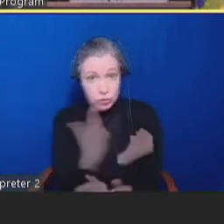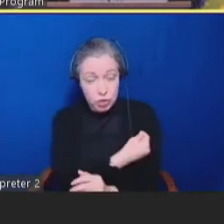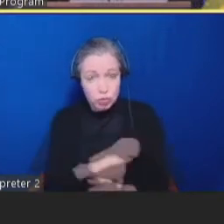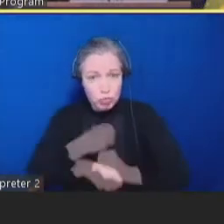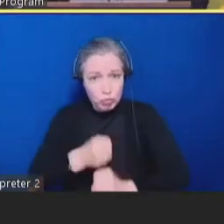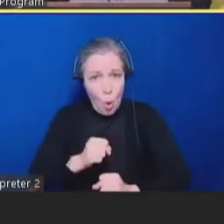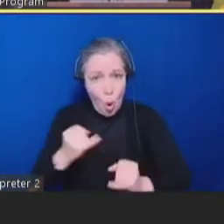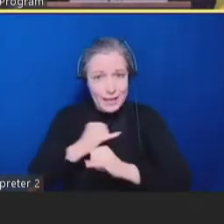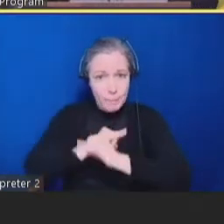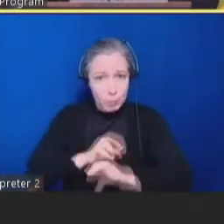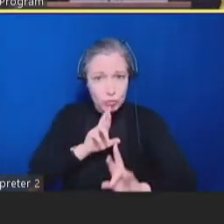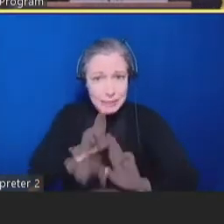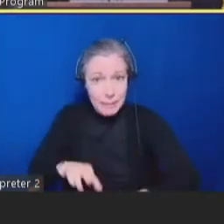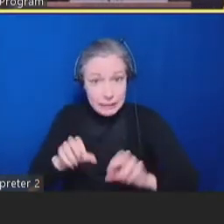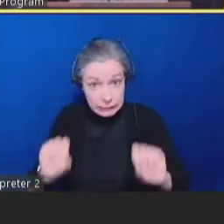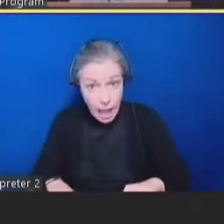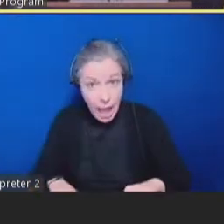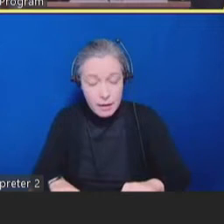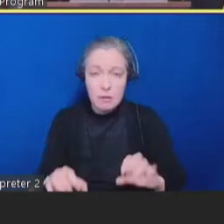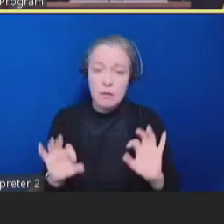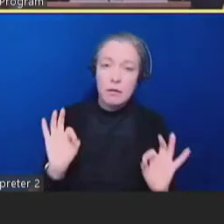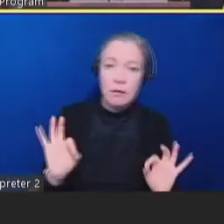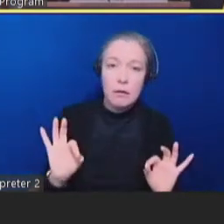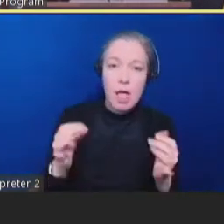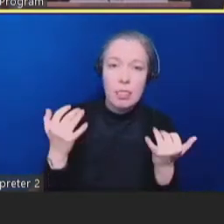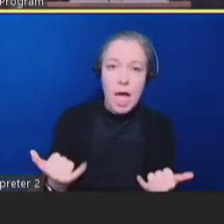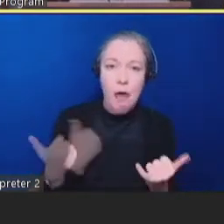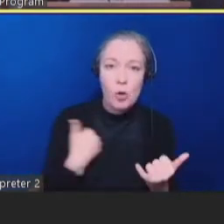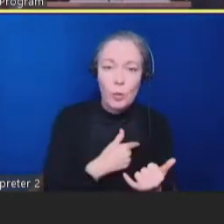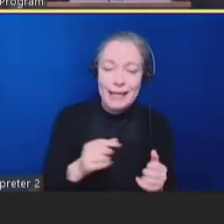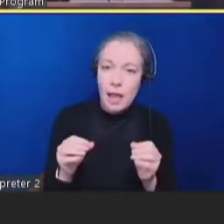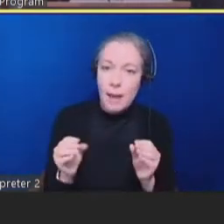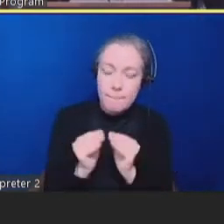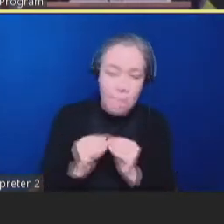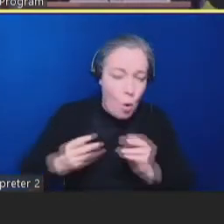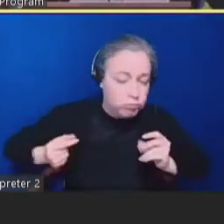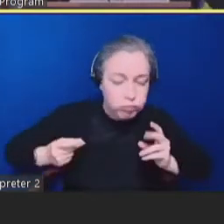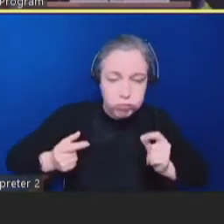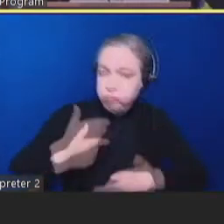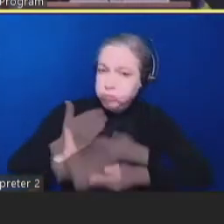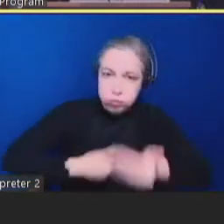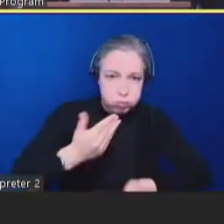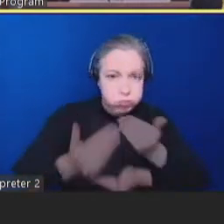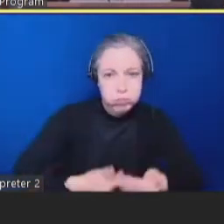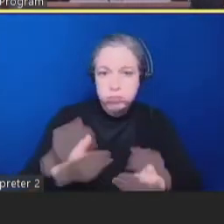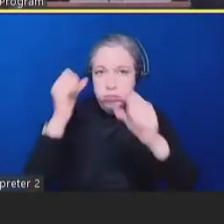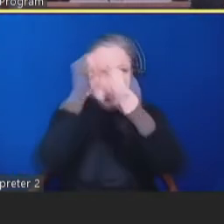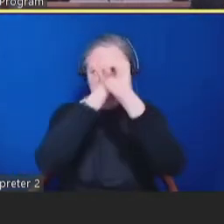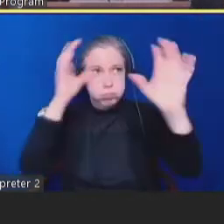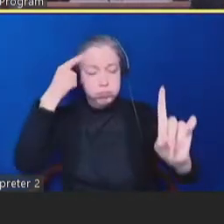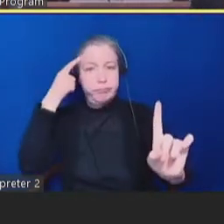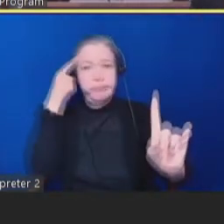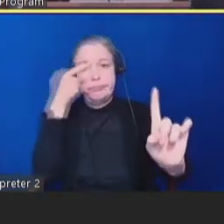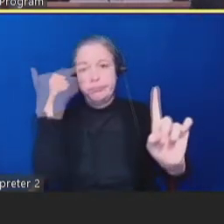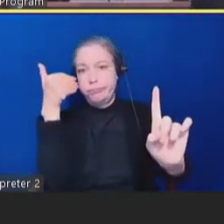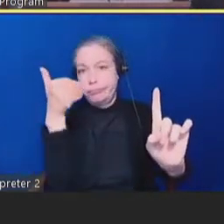this really allows us to make rapid progress in our broad vision and goal to take vaccines